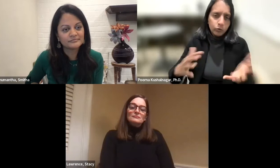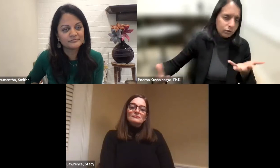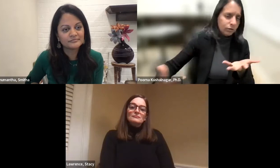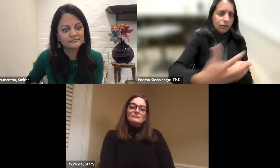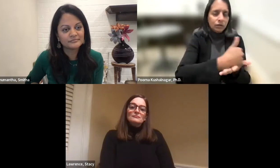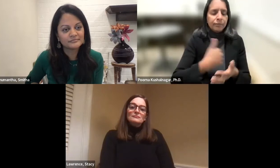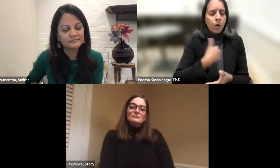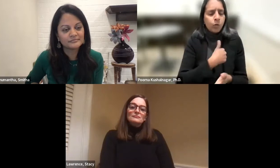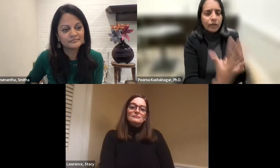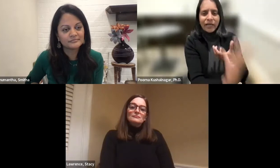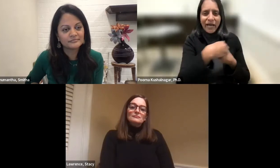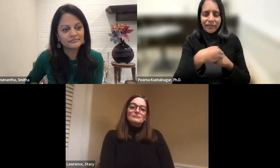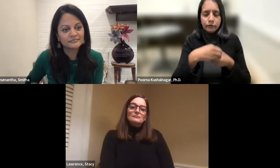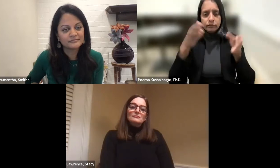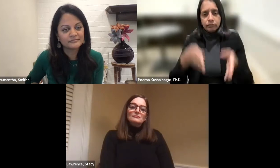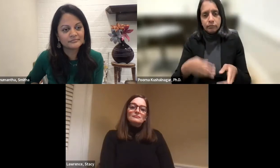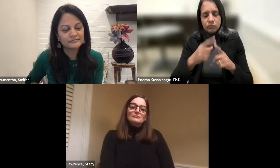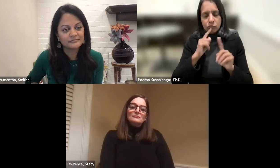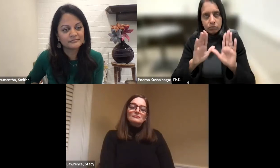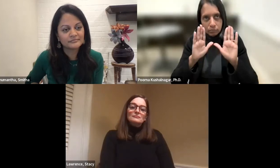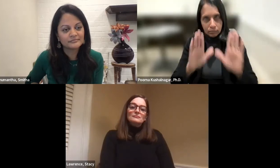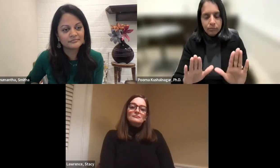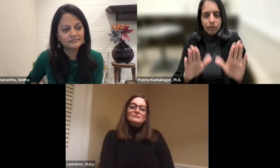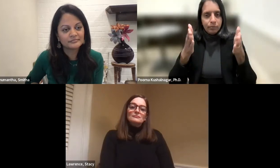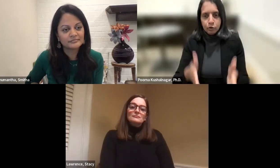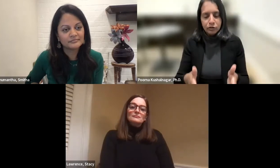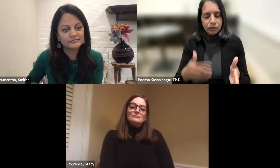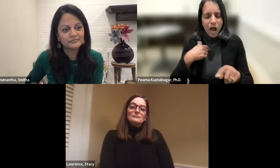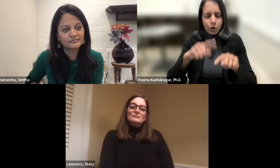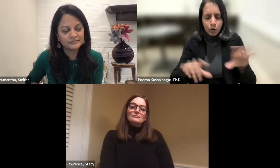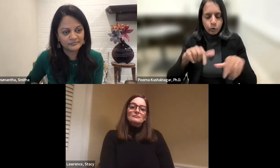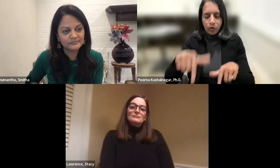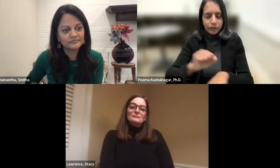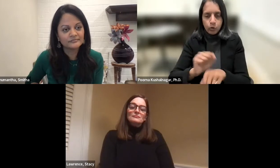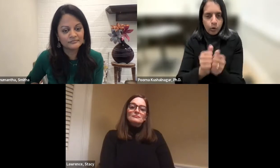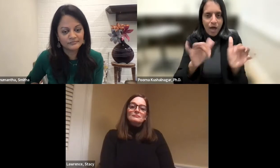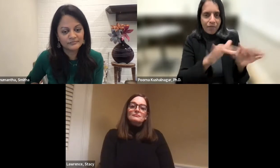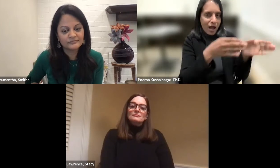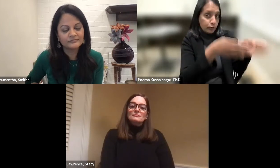and with that funding, we started interviewing people and collecting information and data, and it was fantastic.